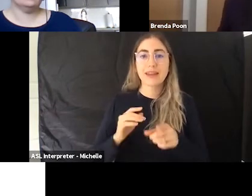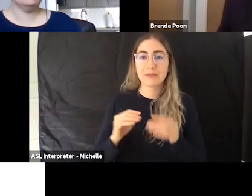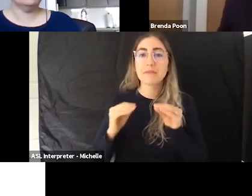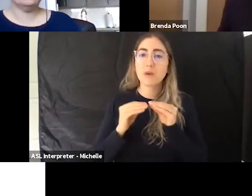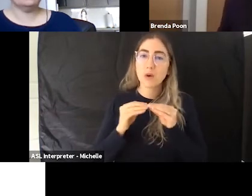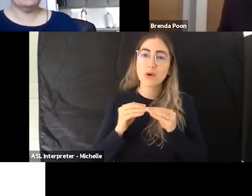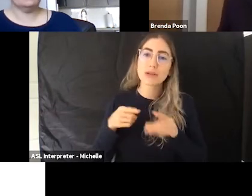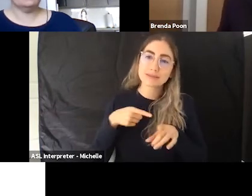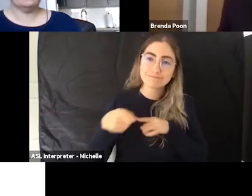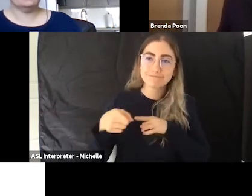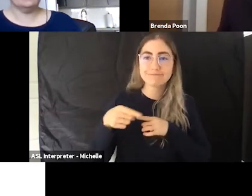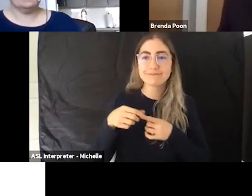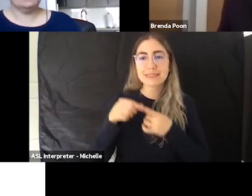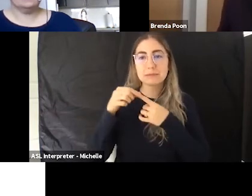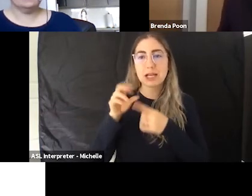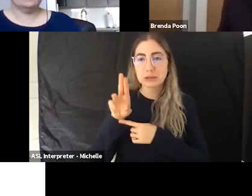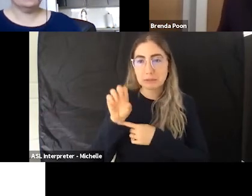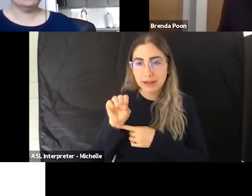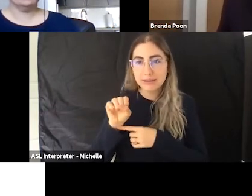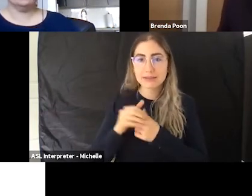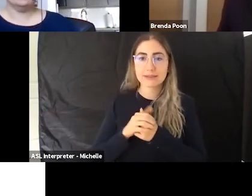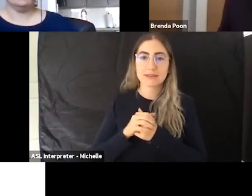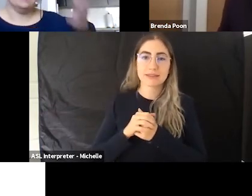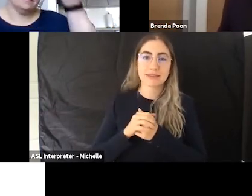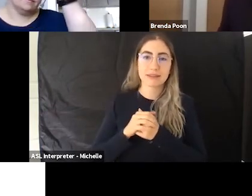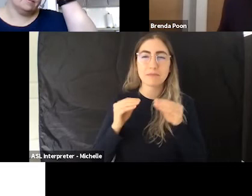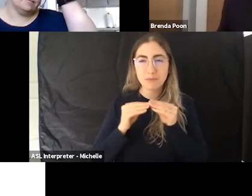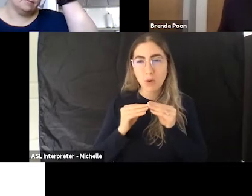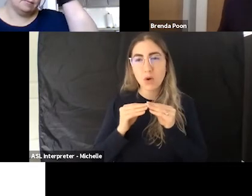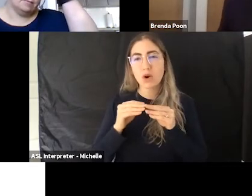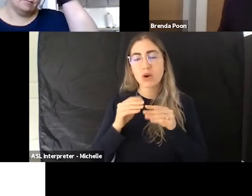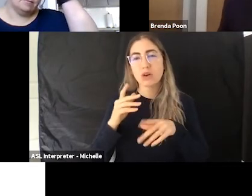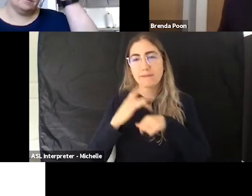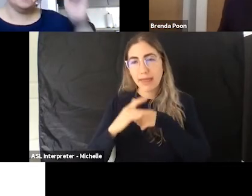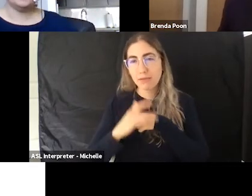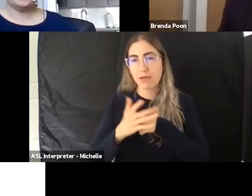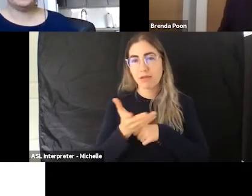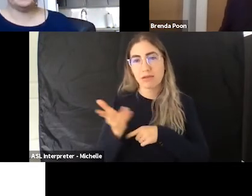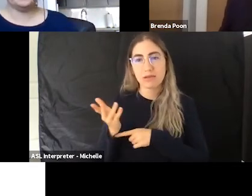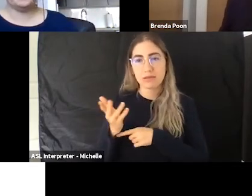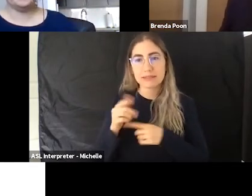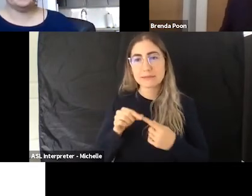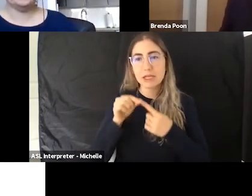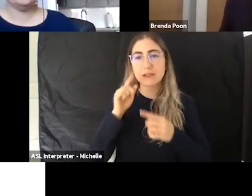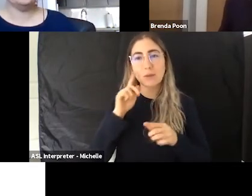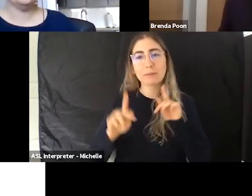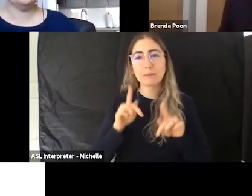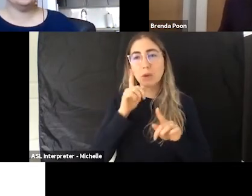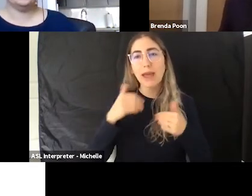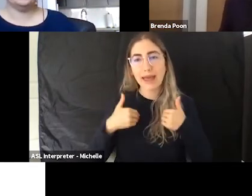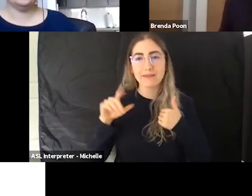SO MORE SPECIALTY BUSES AND